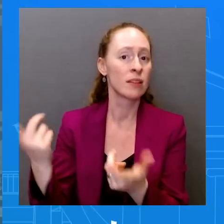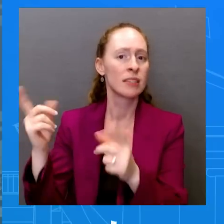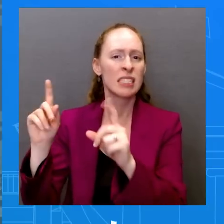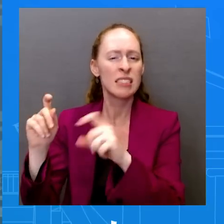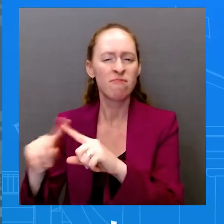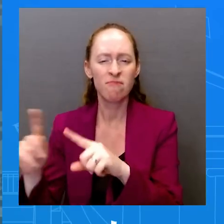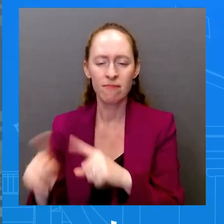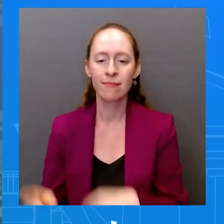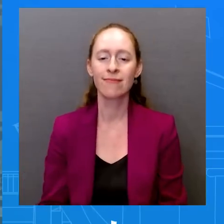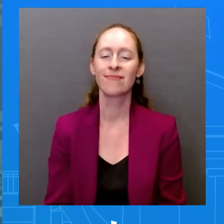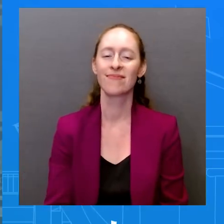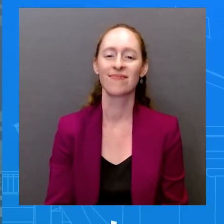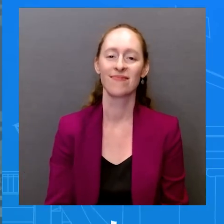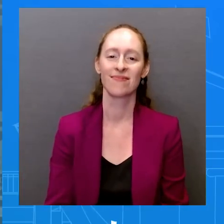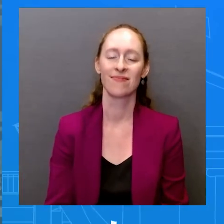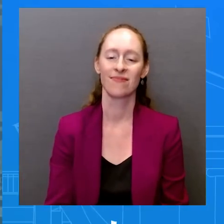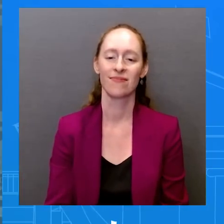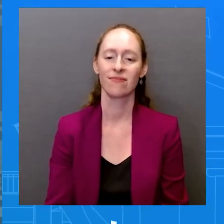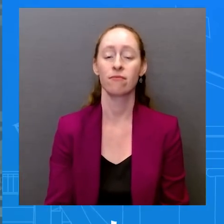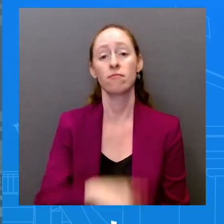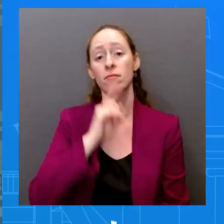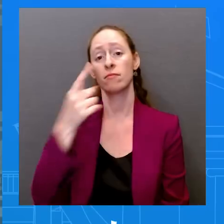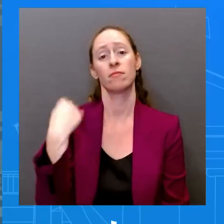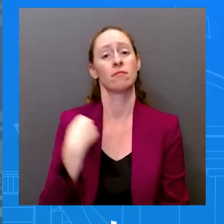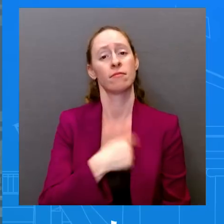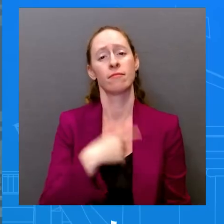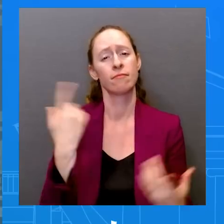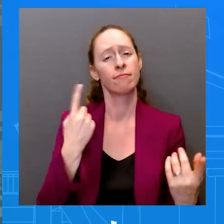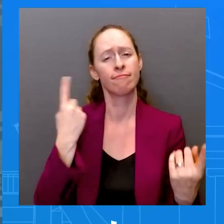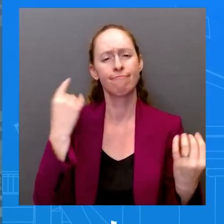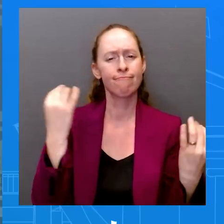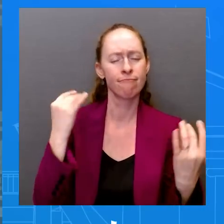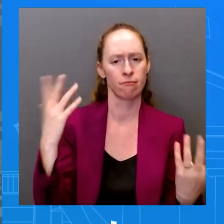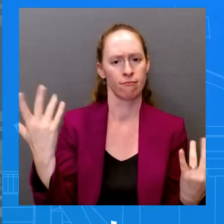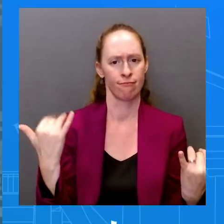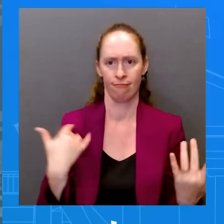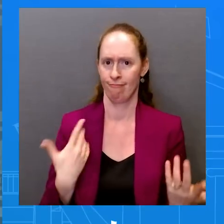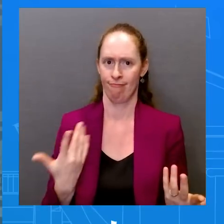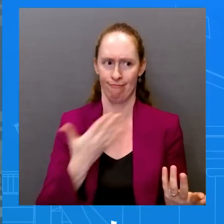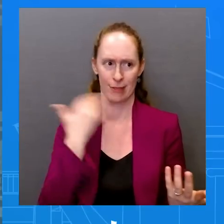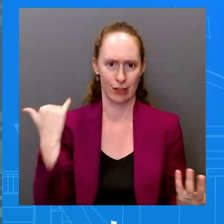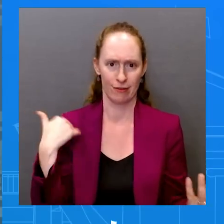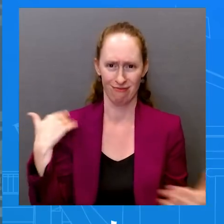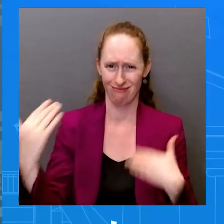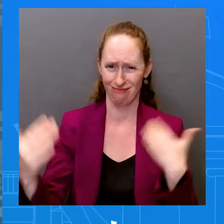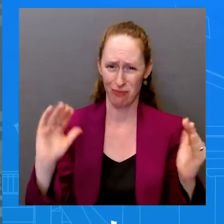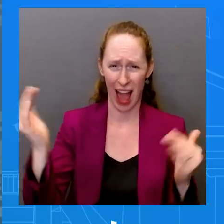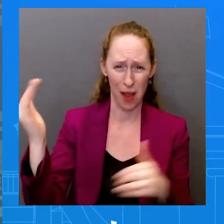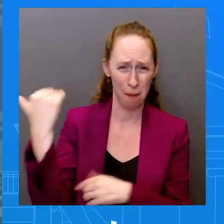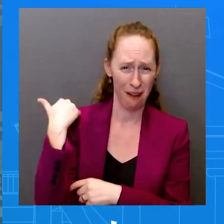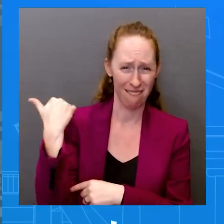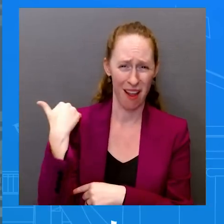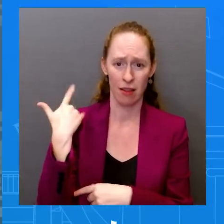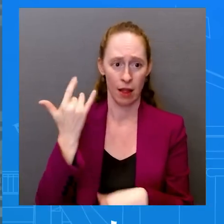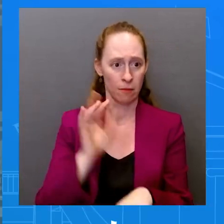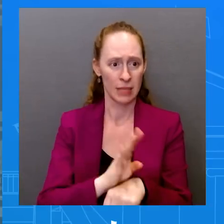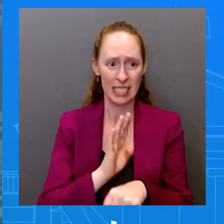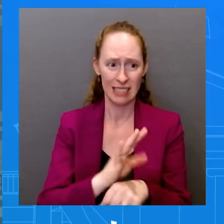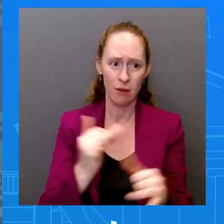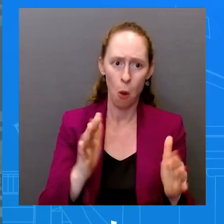People are back to work, kids are back in school, and we can now prevent the most serious outcomes from COVID.